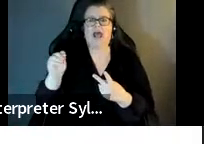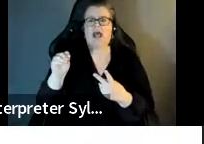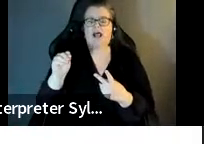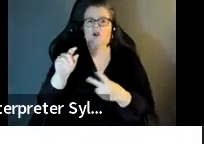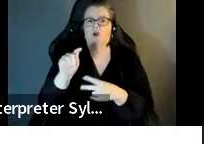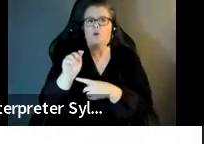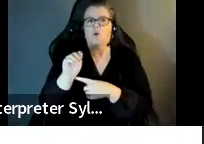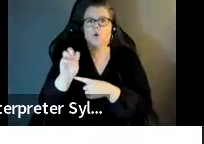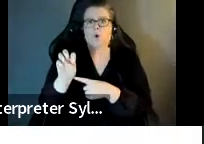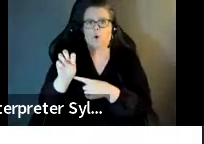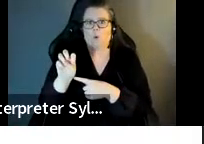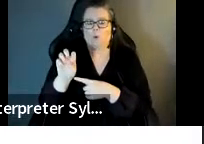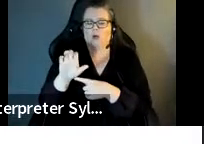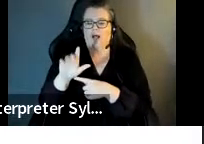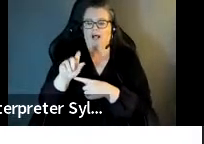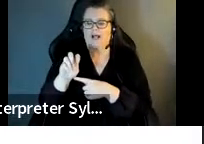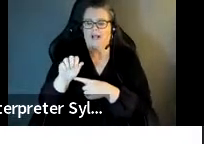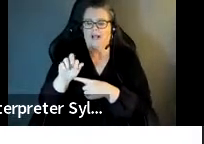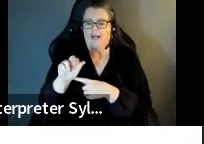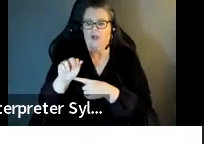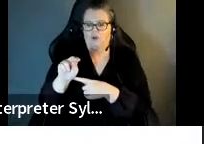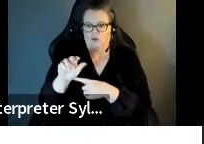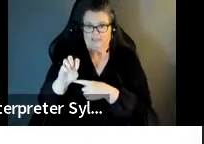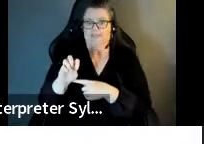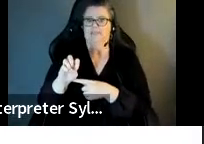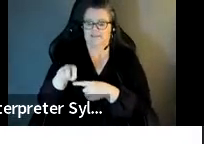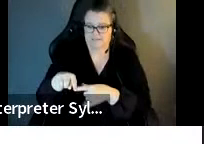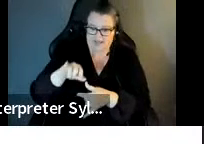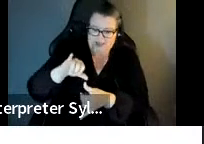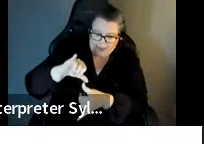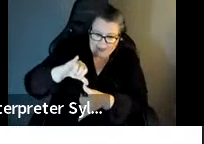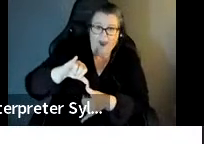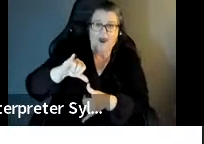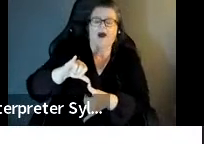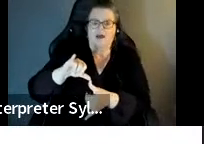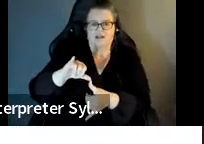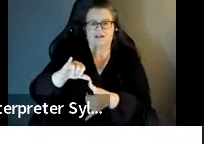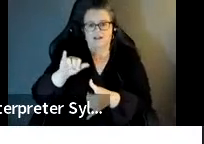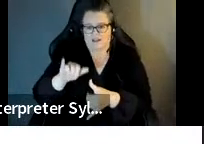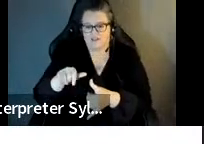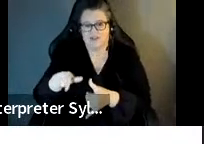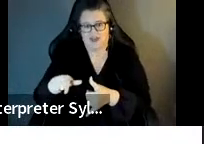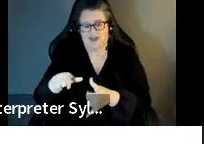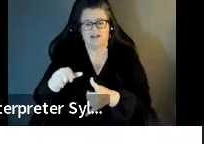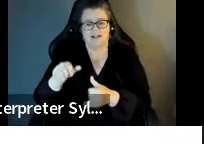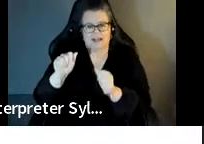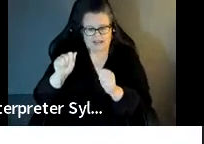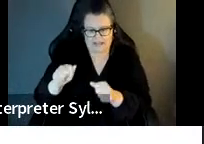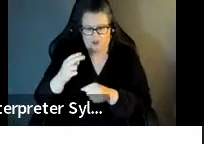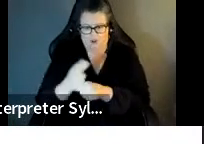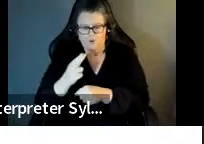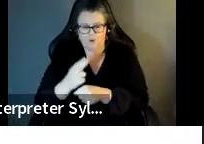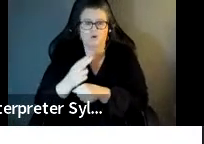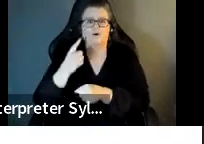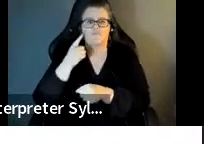can be used to determine space requirements beneath equipment for knee toe clearances.